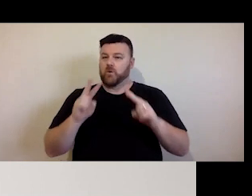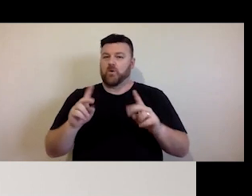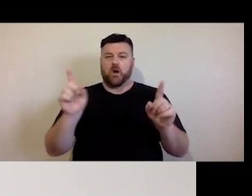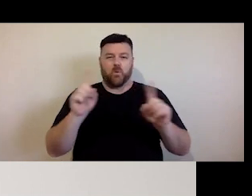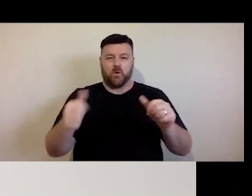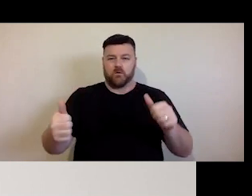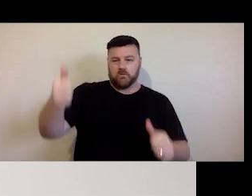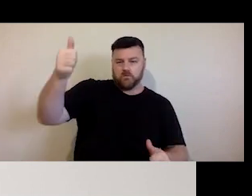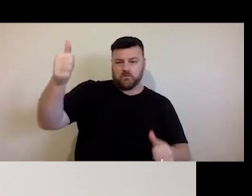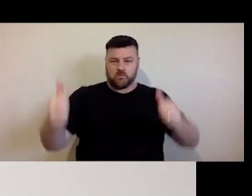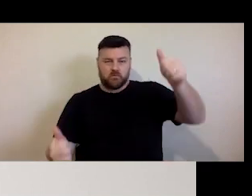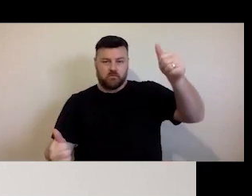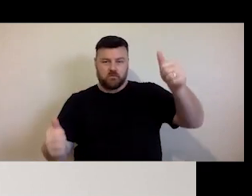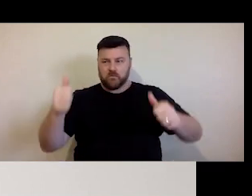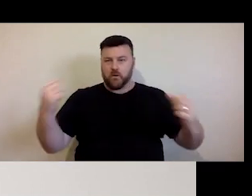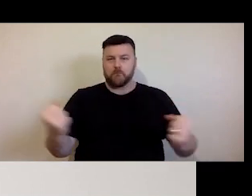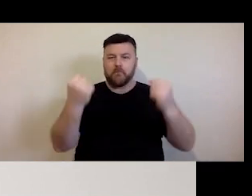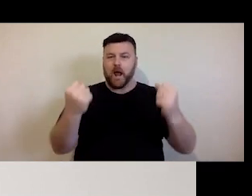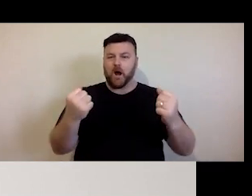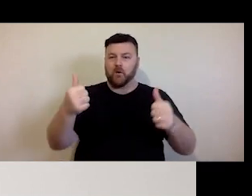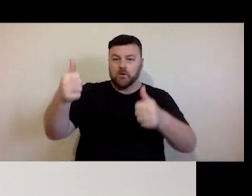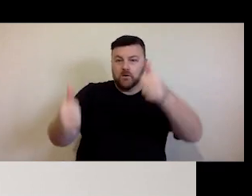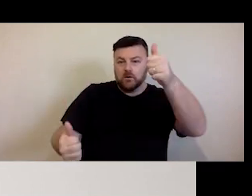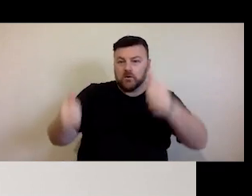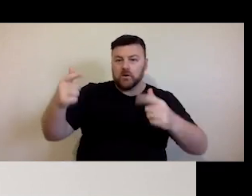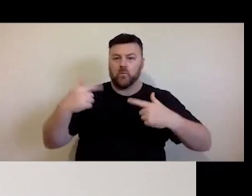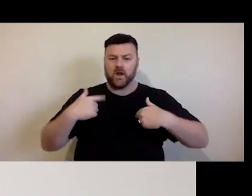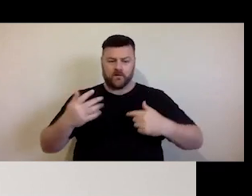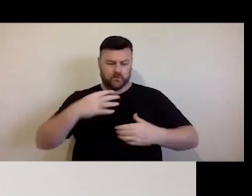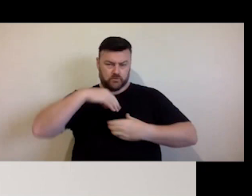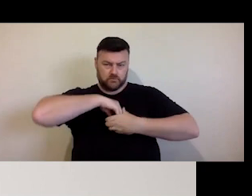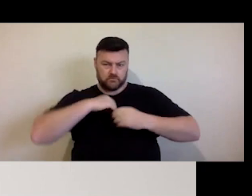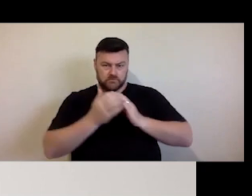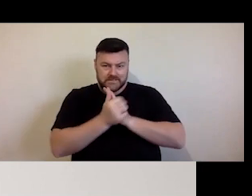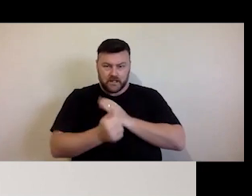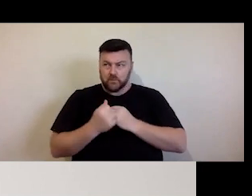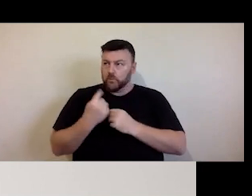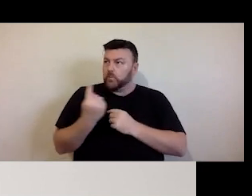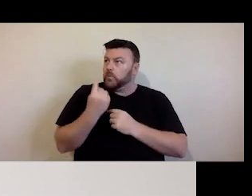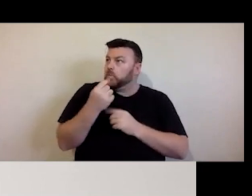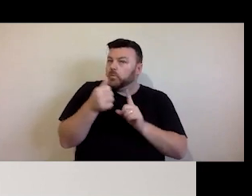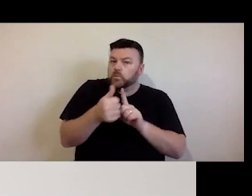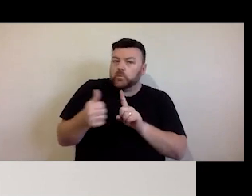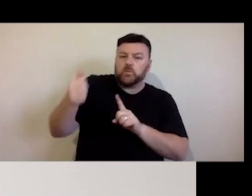We will need to develop skills in noticing who has it and how they're using it.